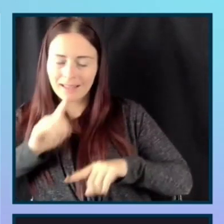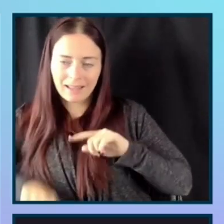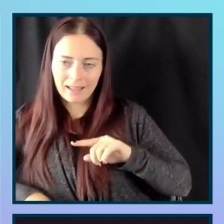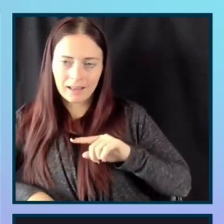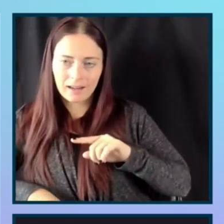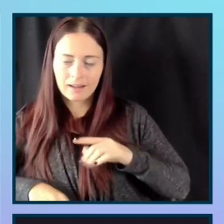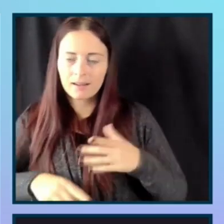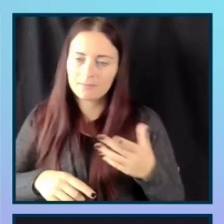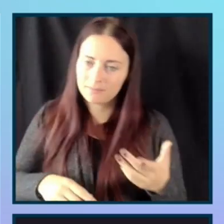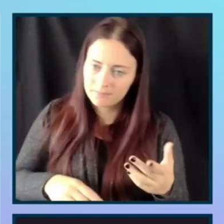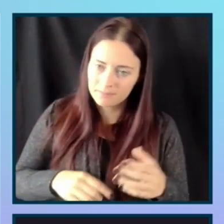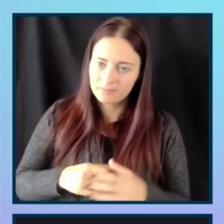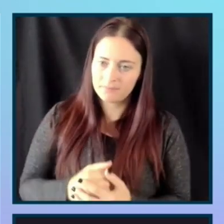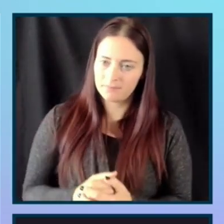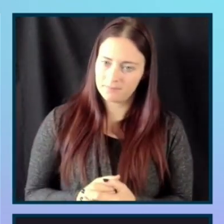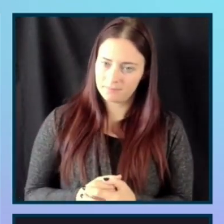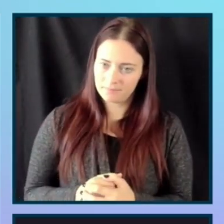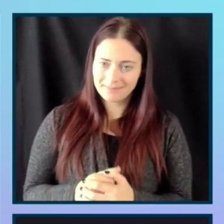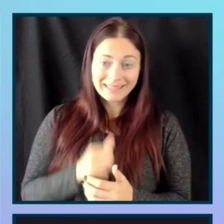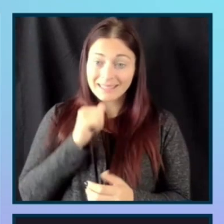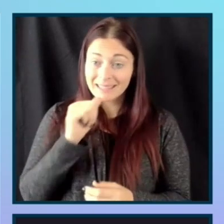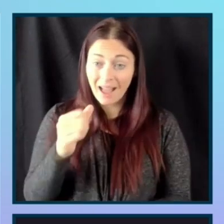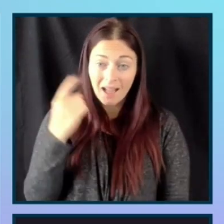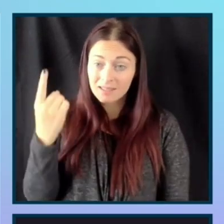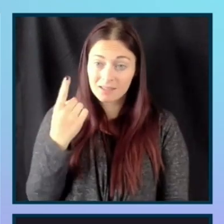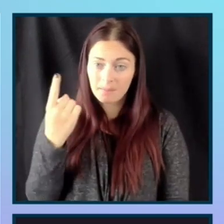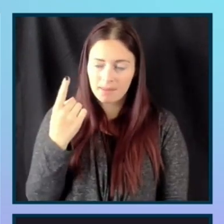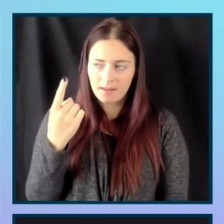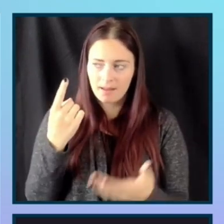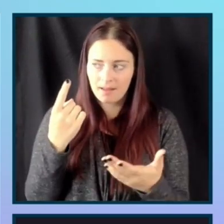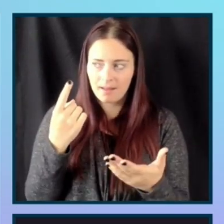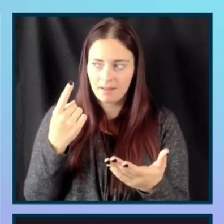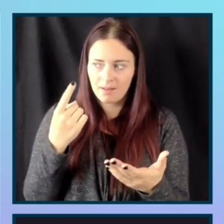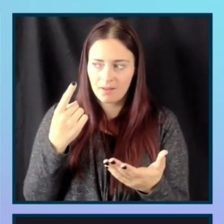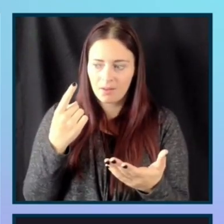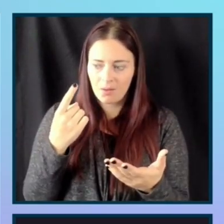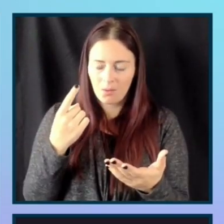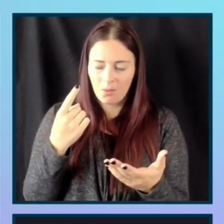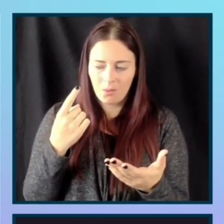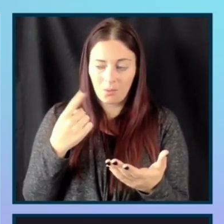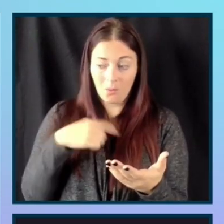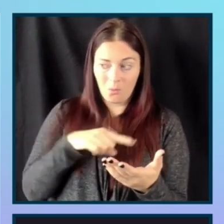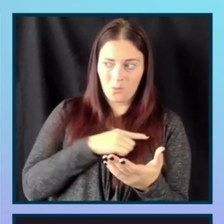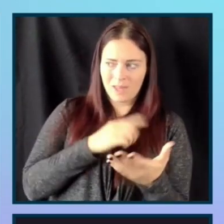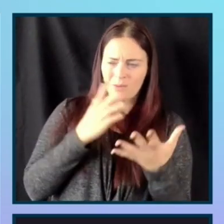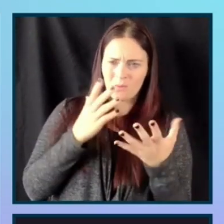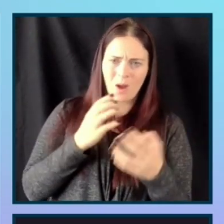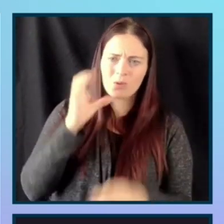It's not something which I think any of us would like to think is possible, but it's certainly something which is possible.